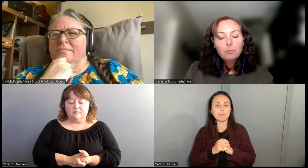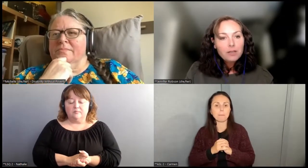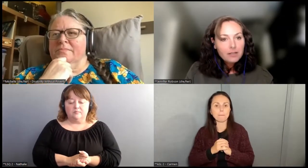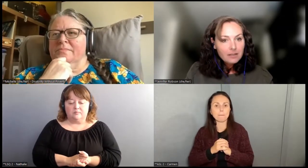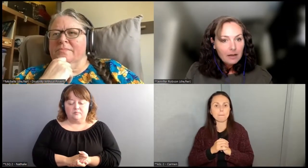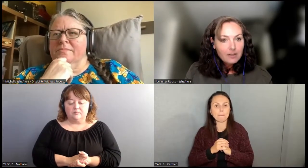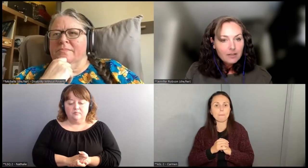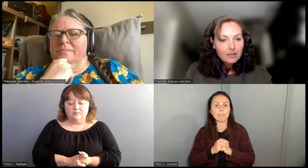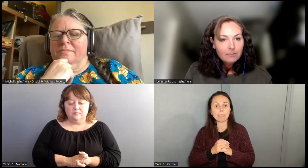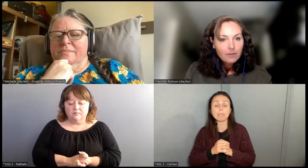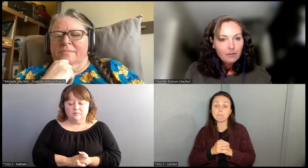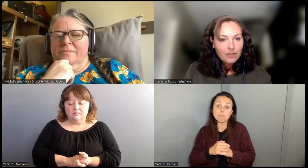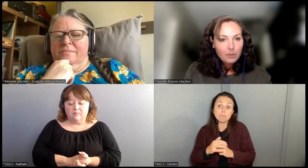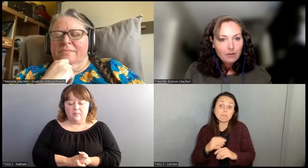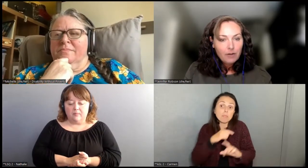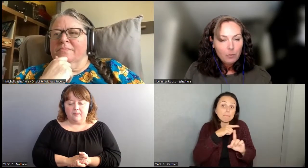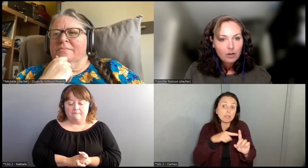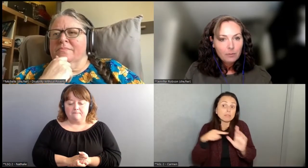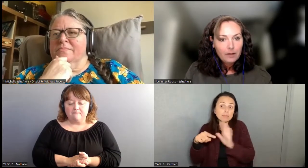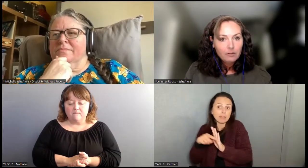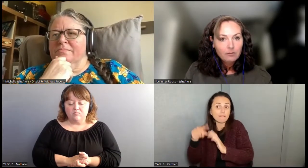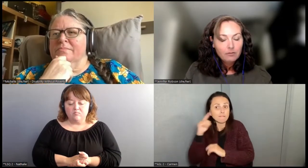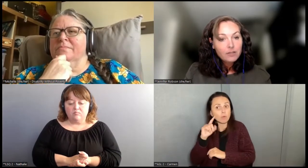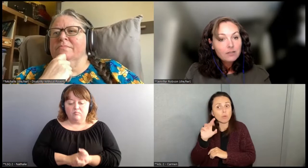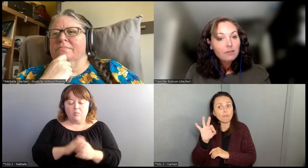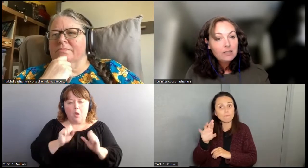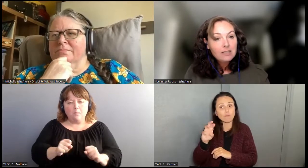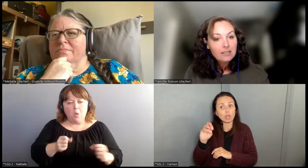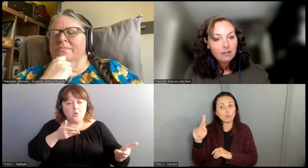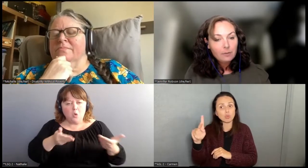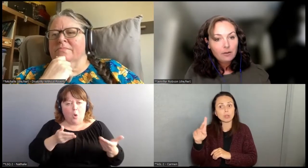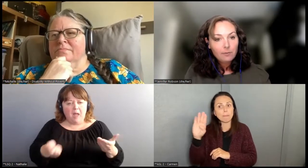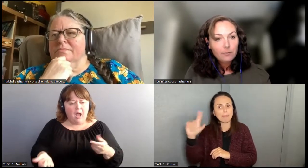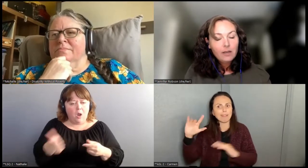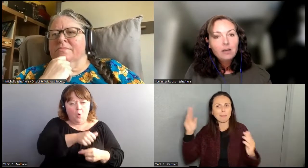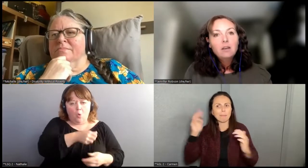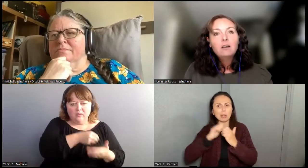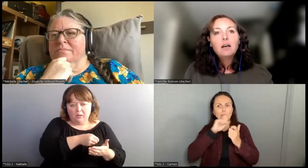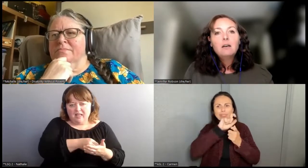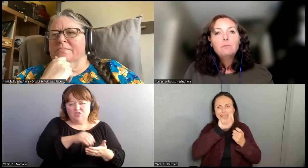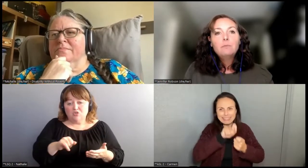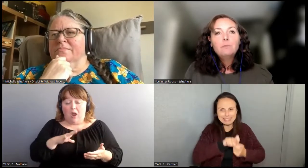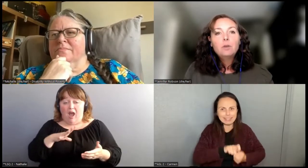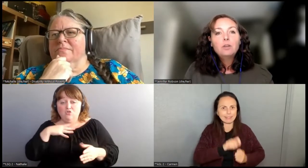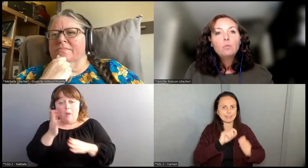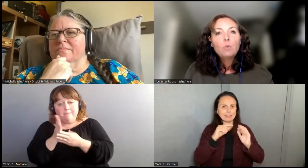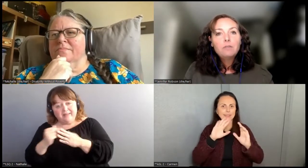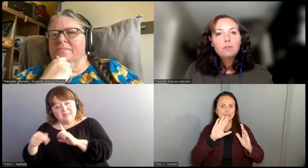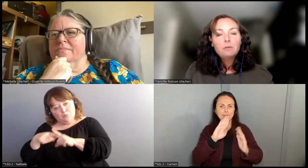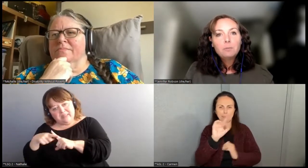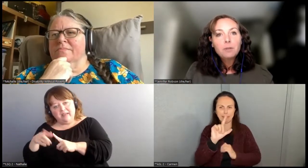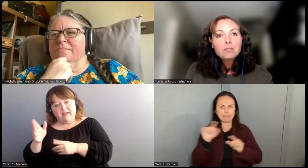THERE ARE PLUSES AND MINEUSES OF DOING A FRAMEWORK BILL VERSUS A DETAILED BILL. ONE OF THE PLUSES